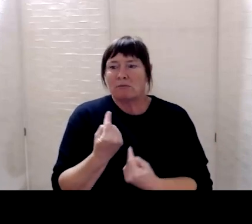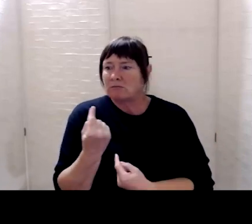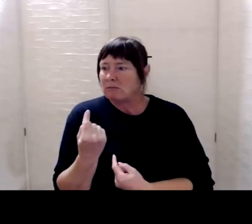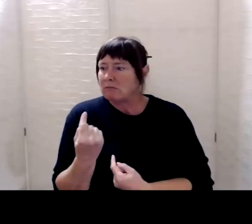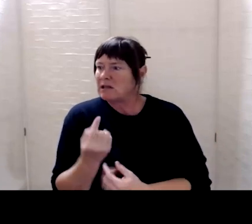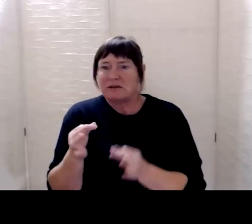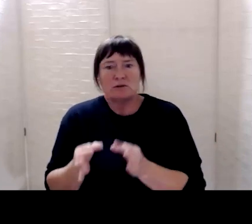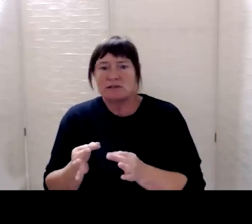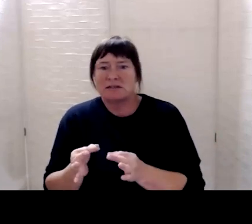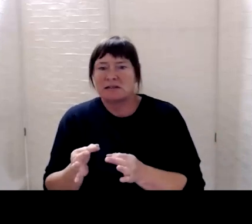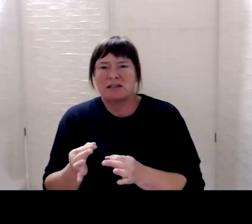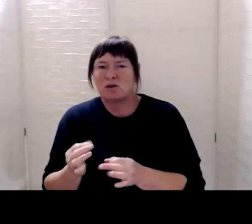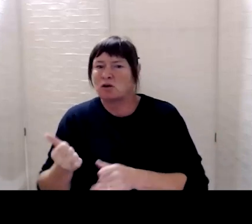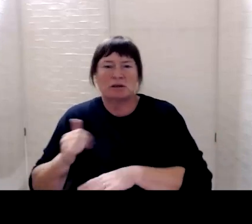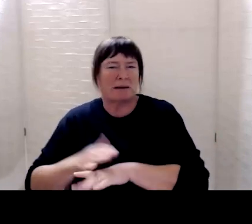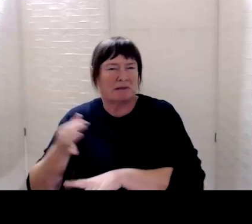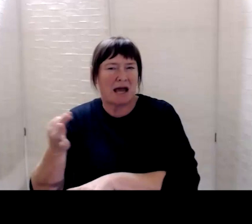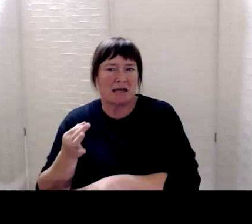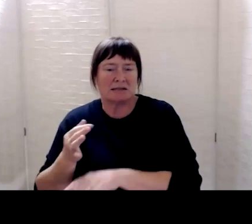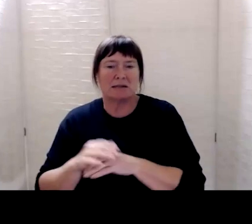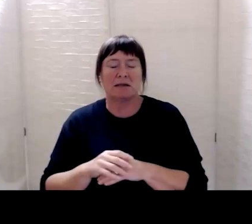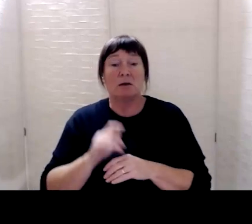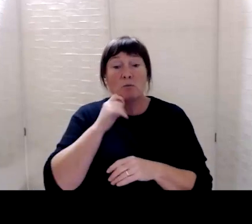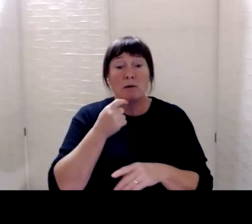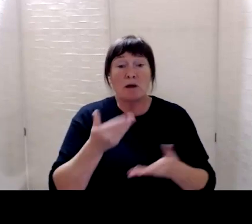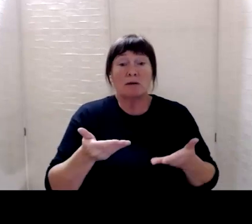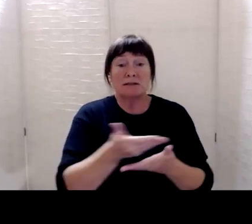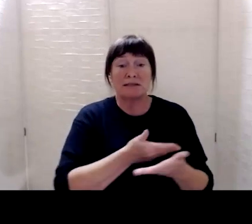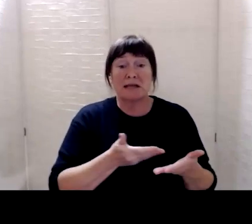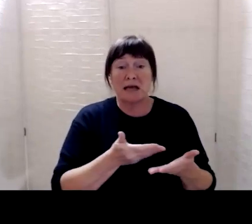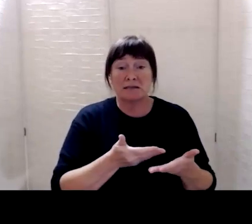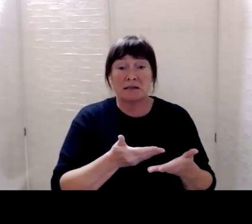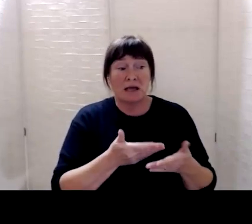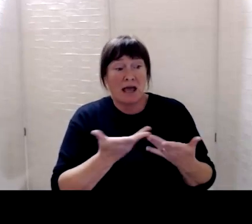And whilst we might talk about how we apply the rules generally,